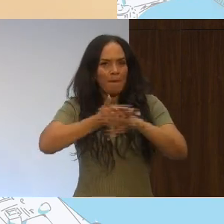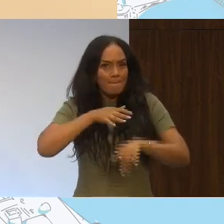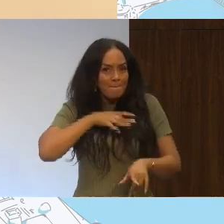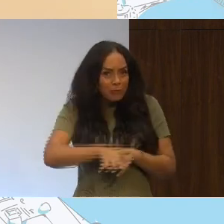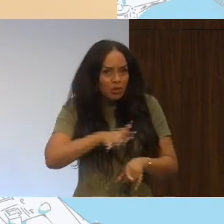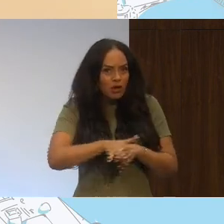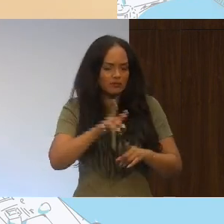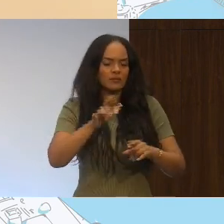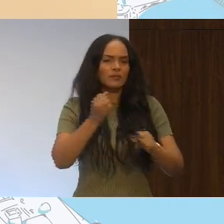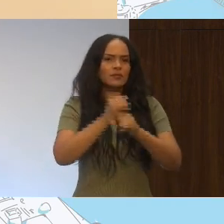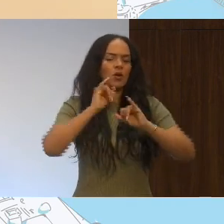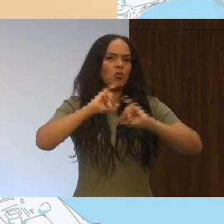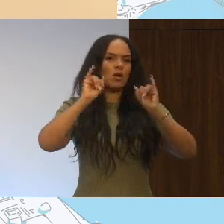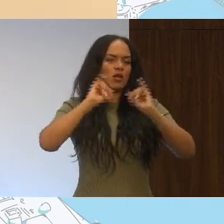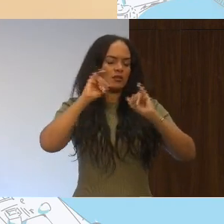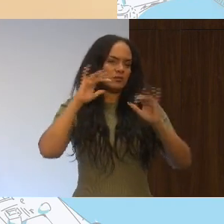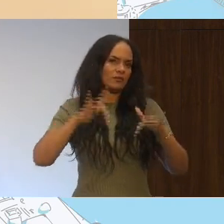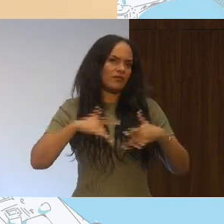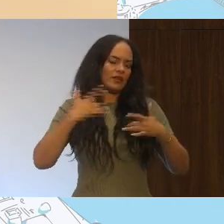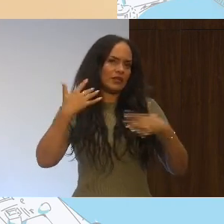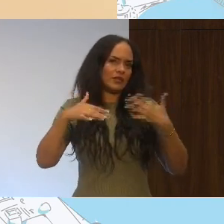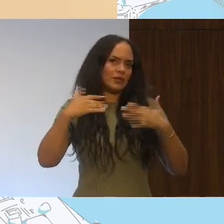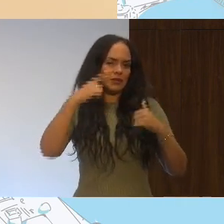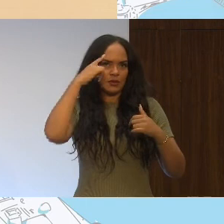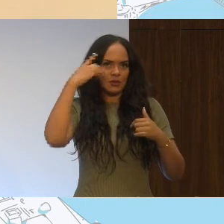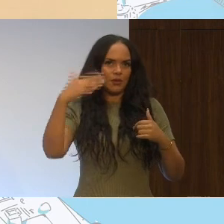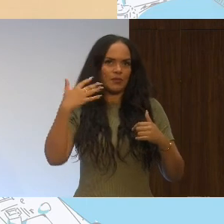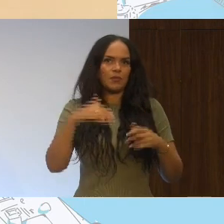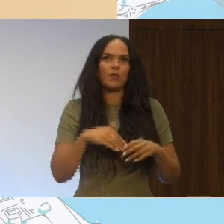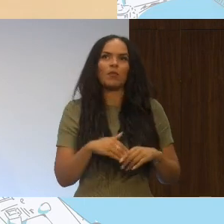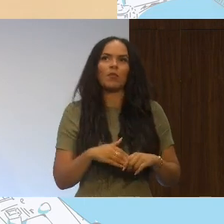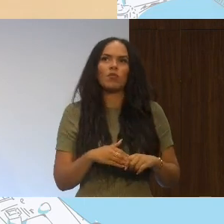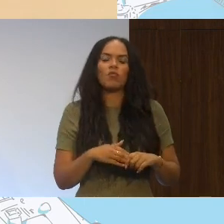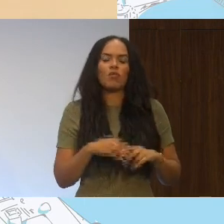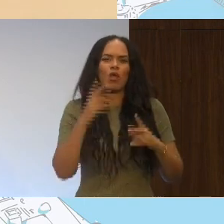When you look back at look at the monoclonals or and the g pant studies they work.